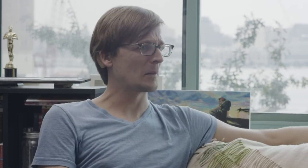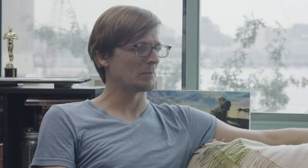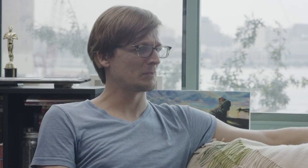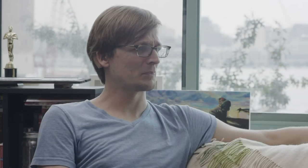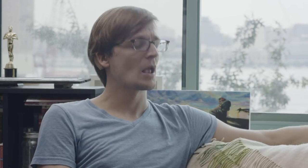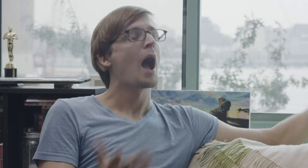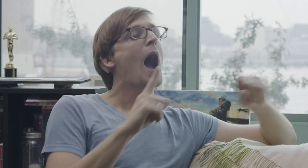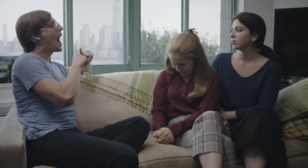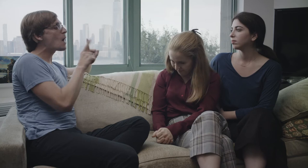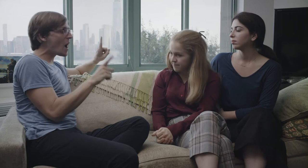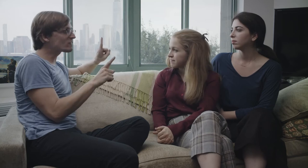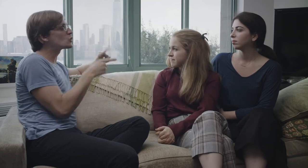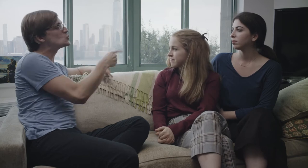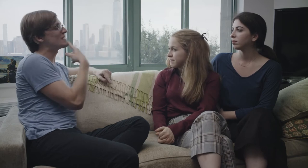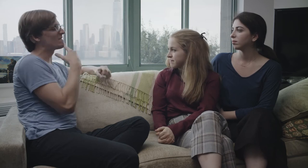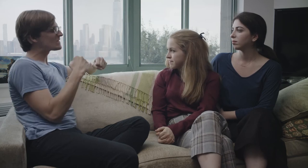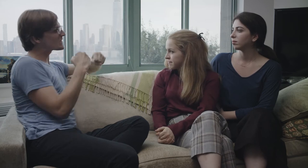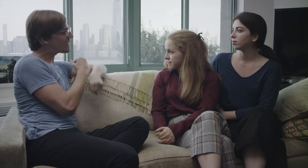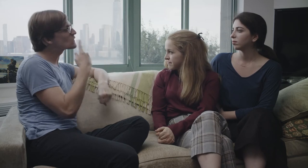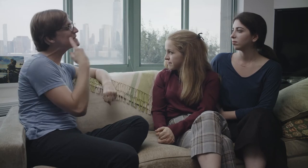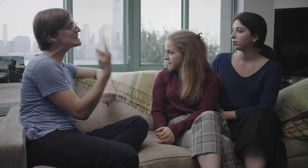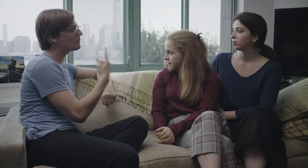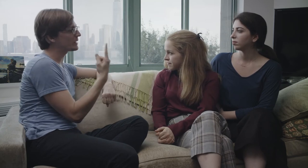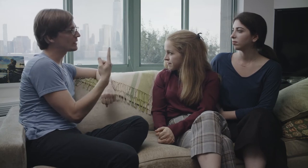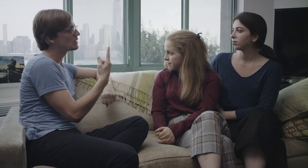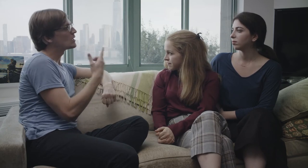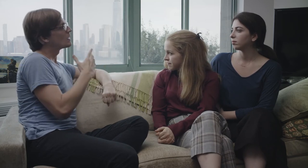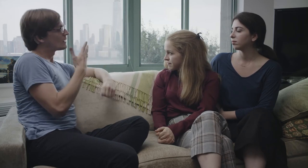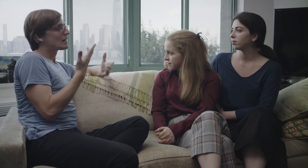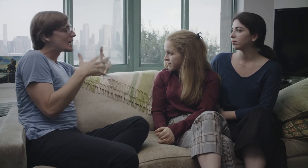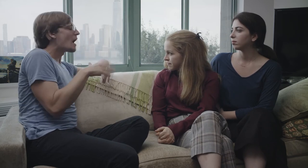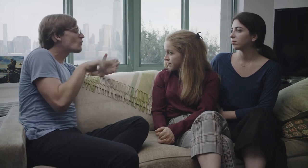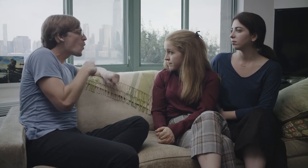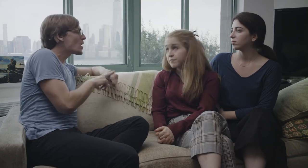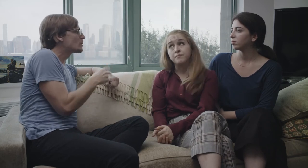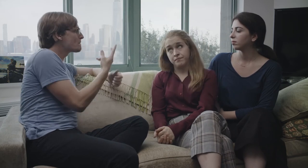It's a waste of time! -: Right! However, you do have to fight for some things.